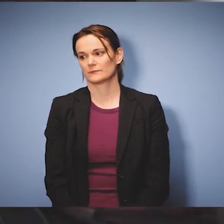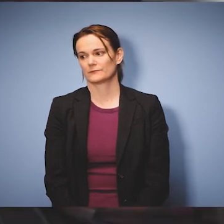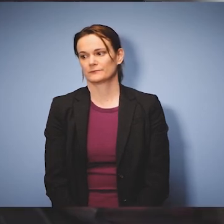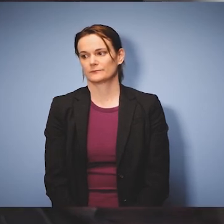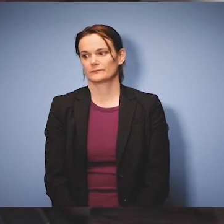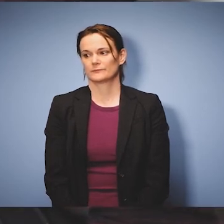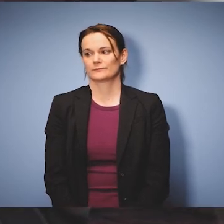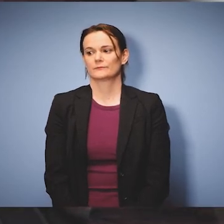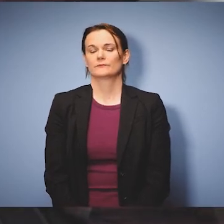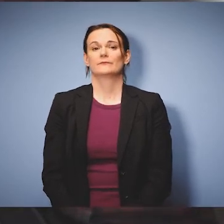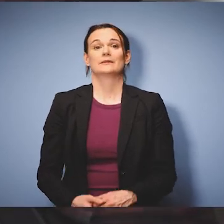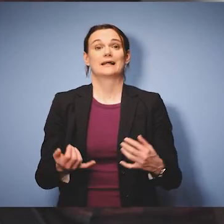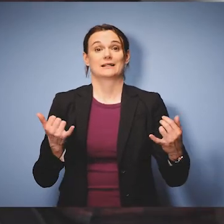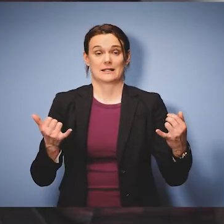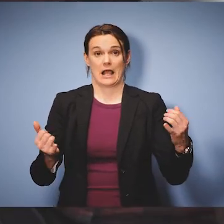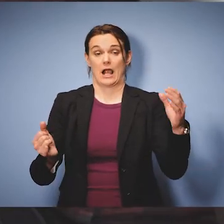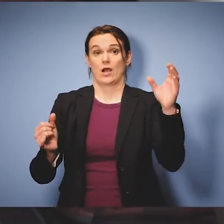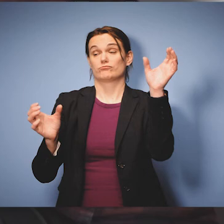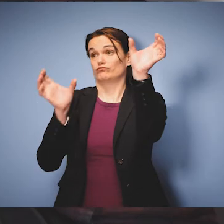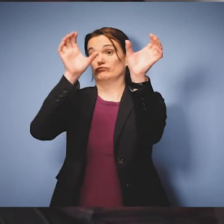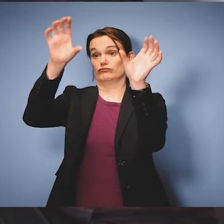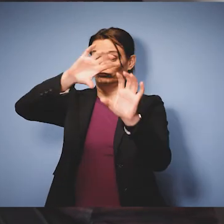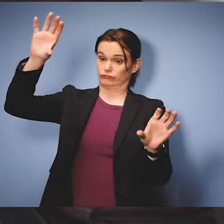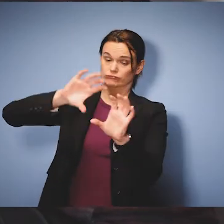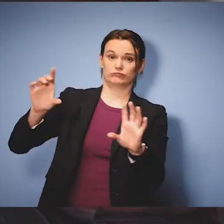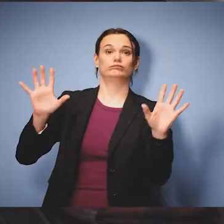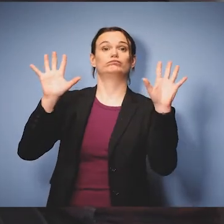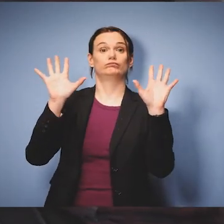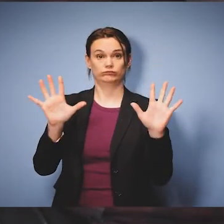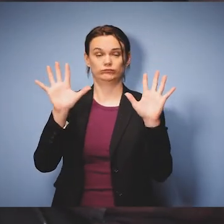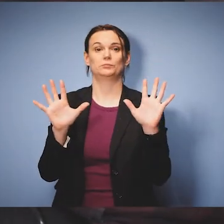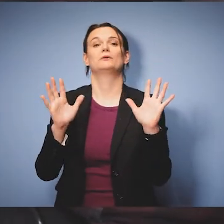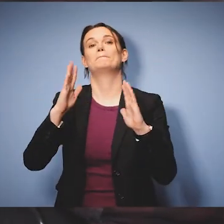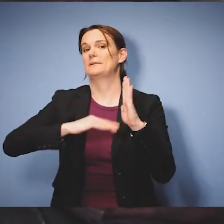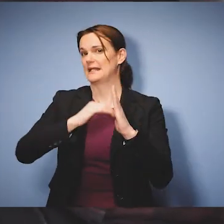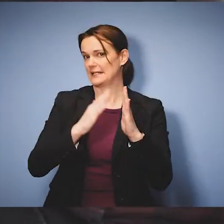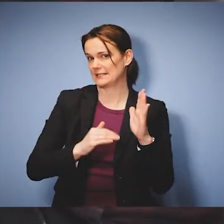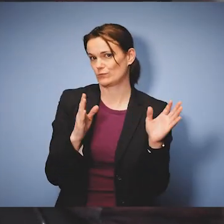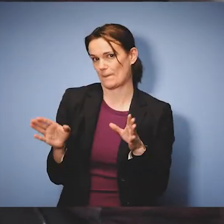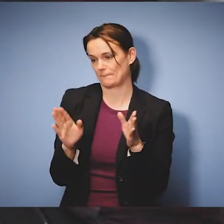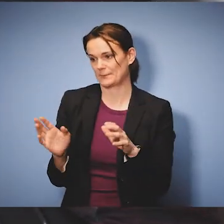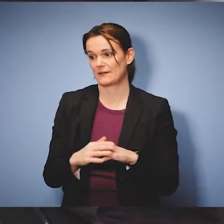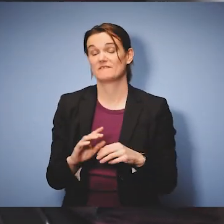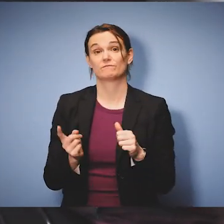So now that we have all of the trim on the wall, we're gonna get ready and do some painting prep. We're going to take the cover plates off the electrical boxes.